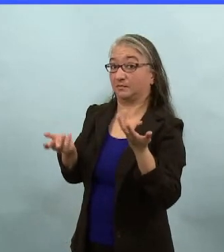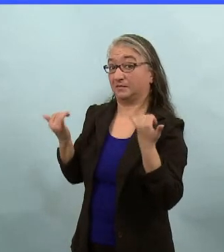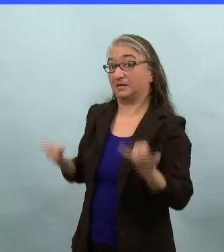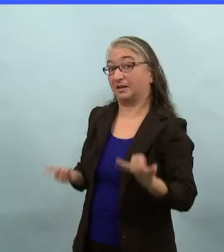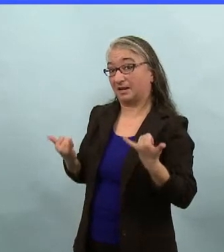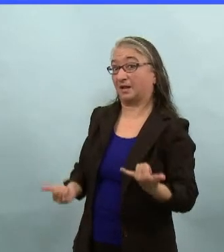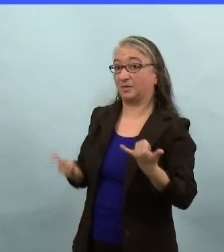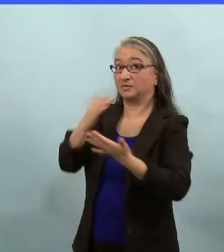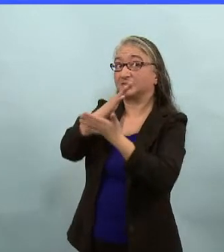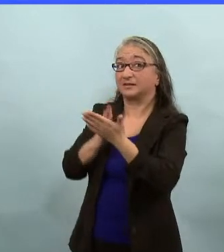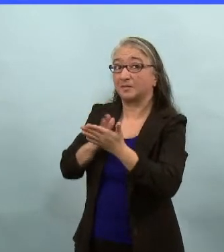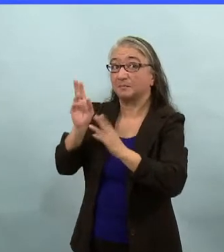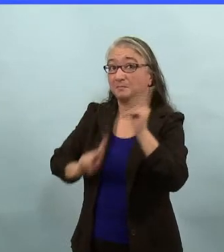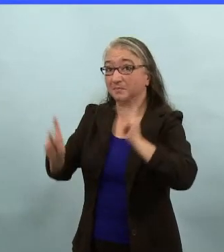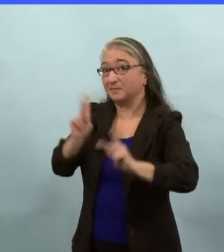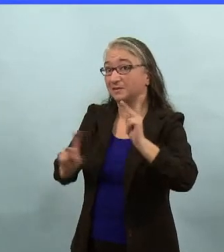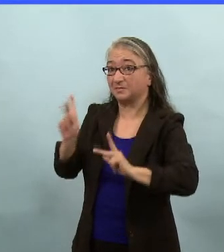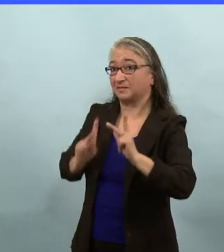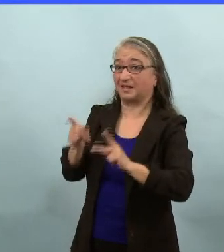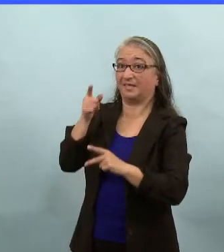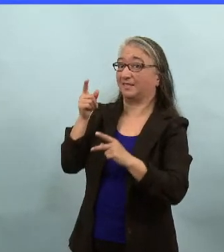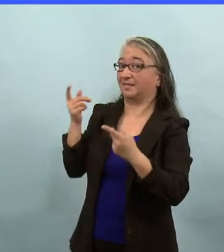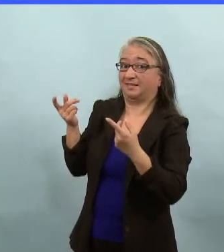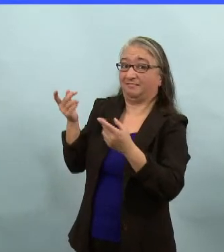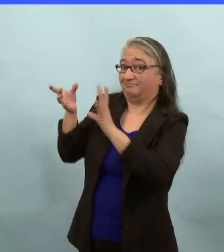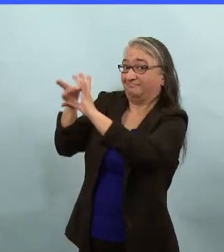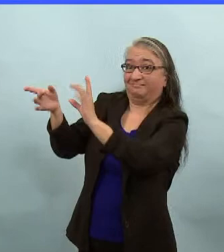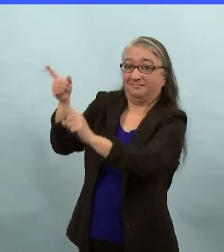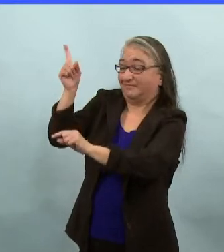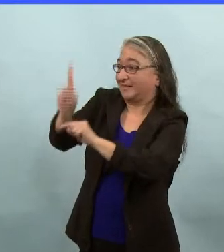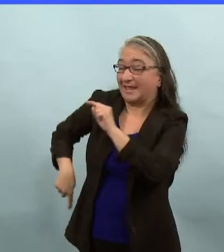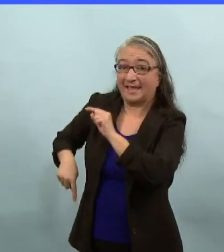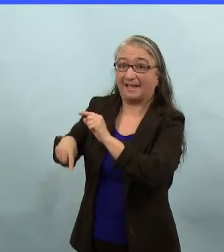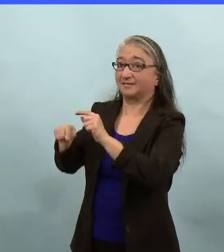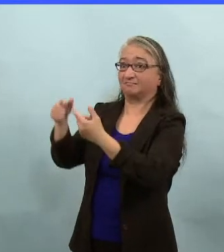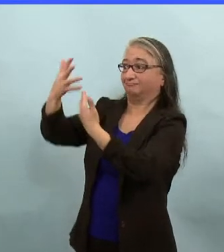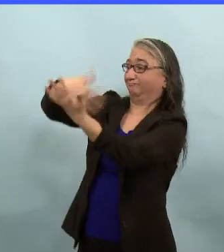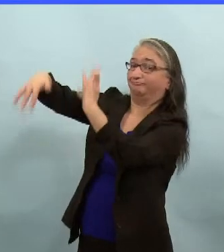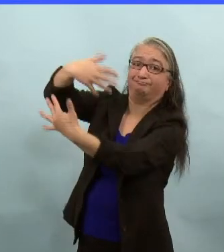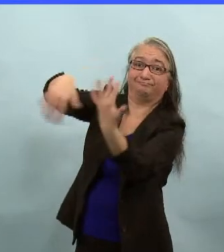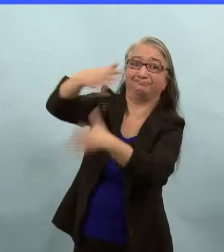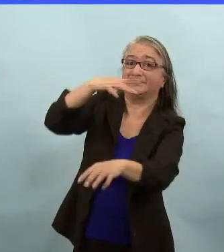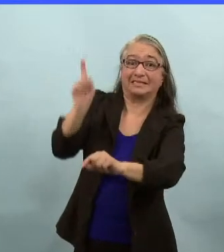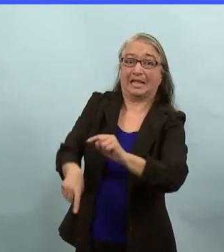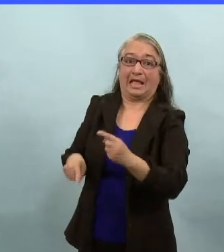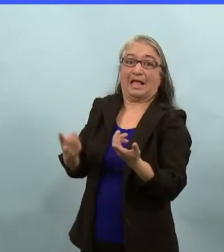and then also what would you say to the good doctors and nurses of madison so certainly i'll